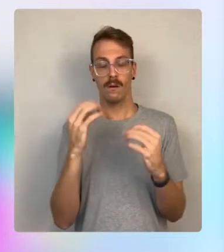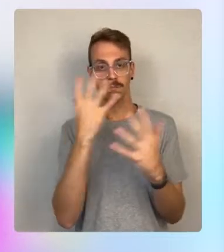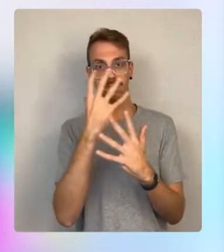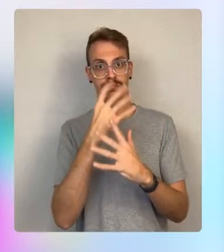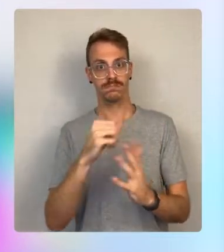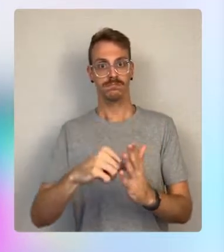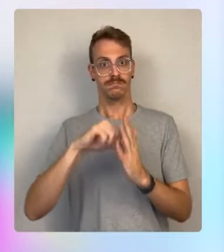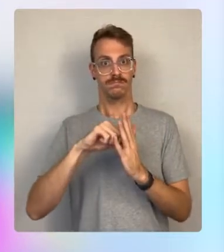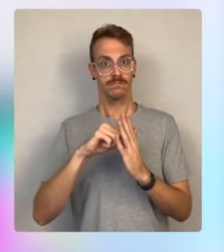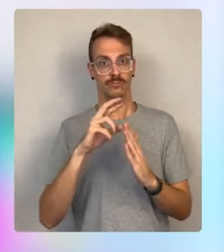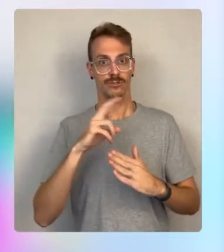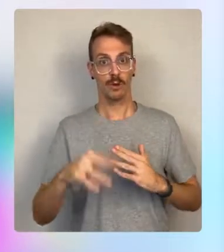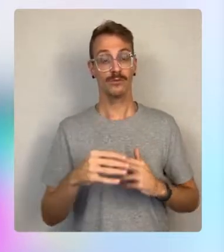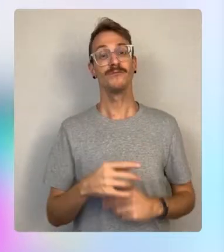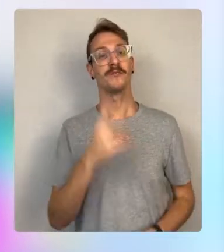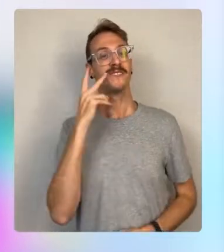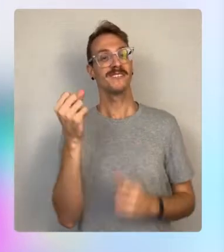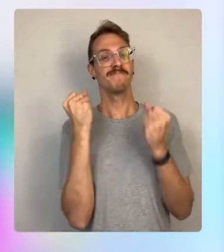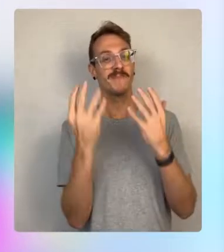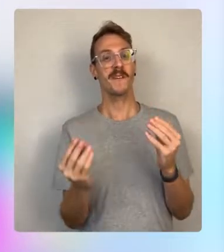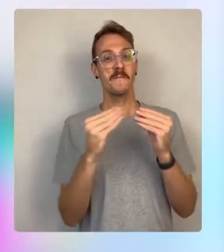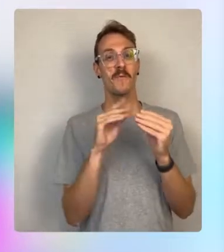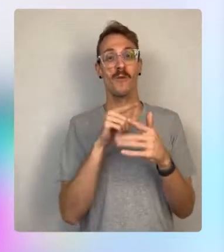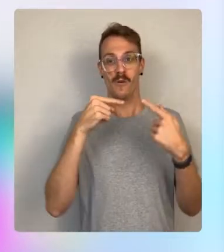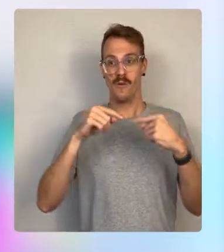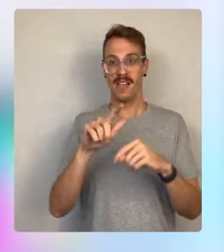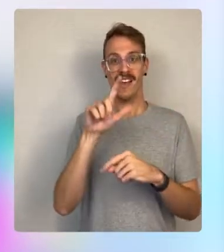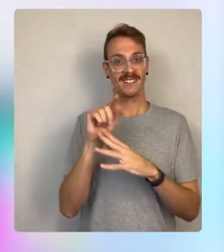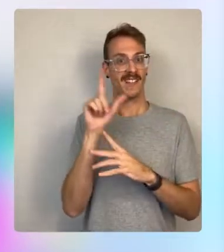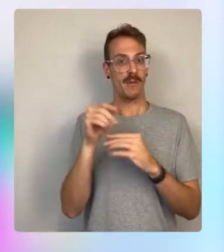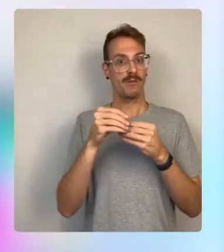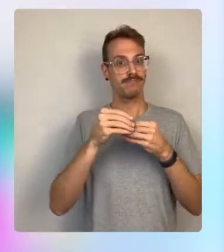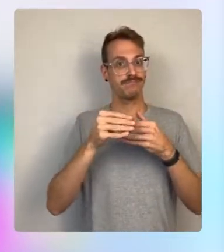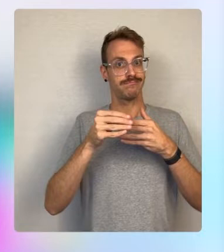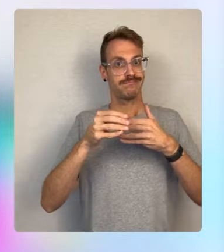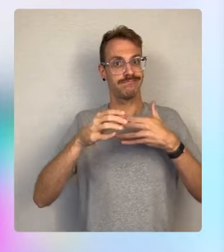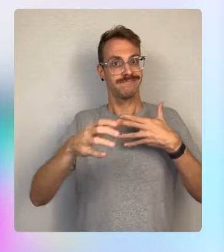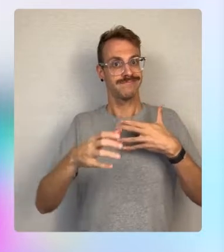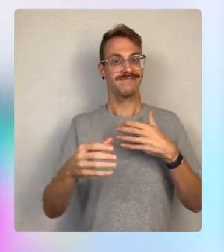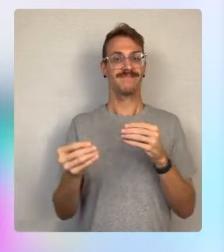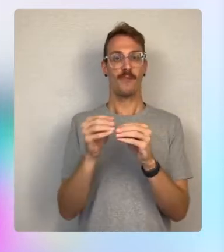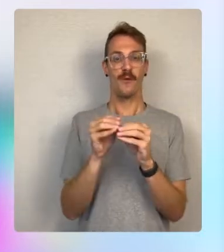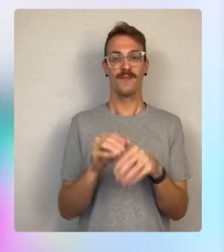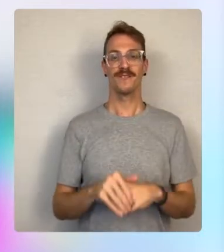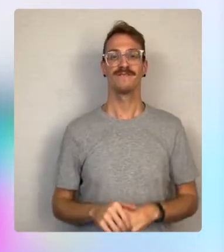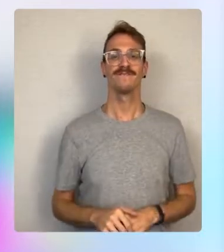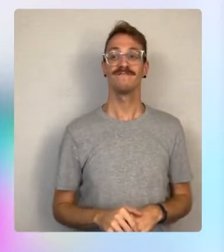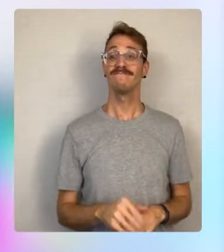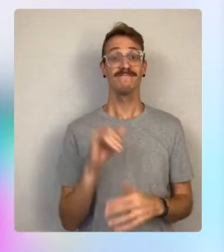You'll see plenty more items like these as the Asset Library continues to expand, and that's not all.